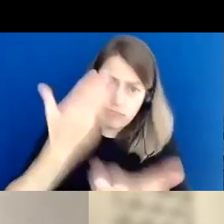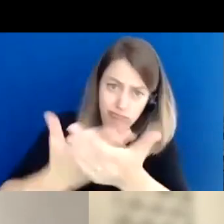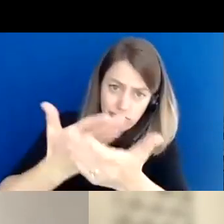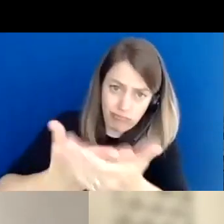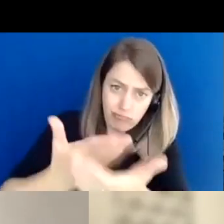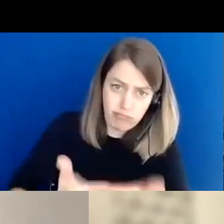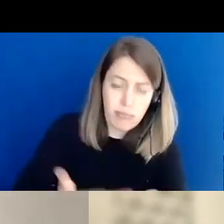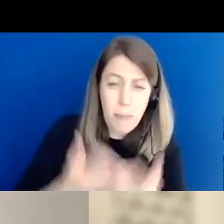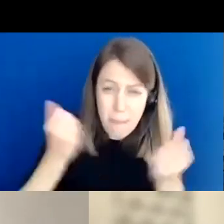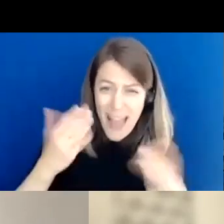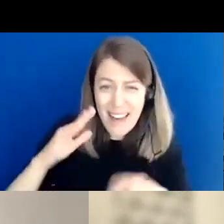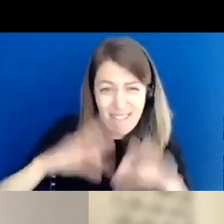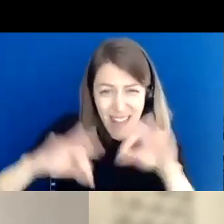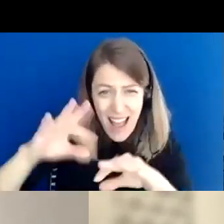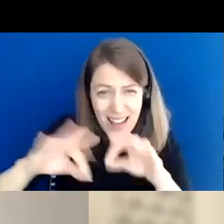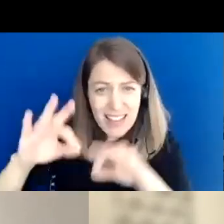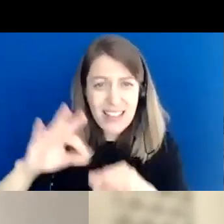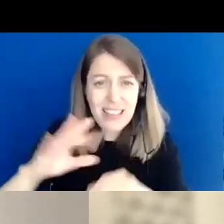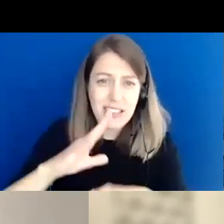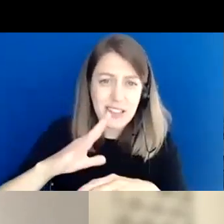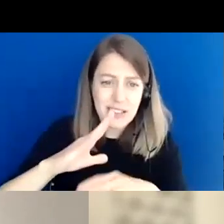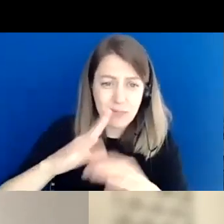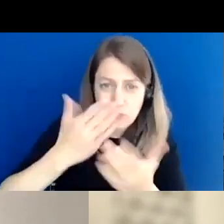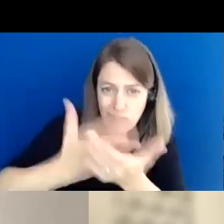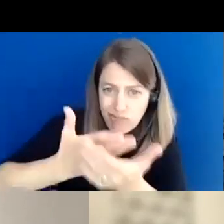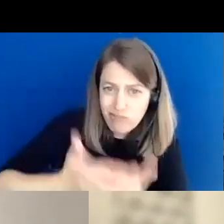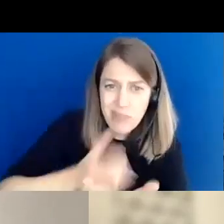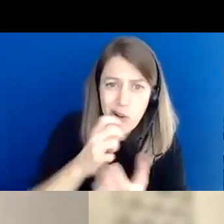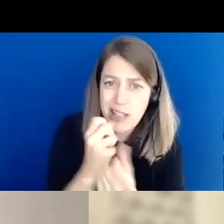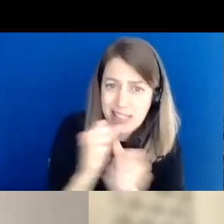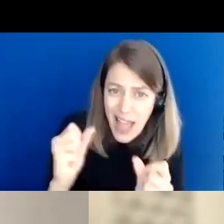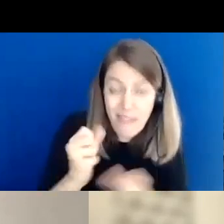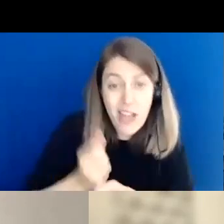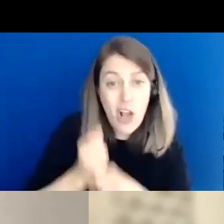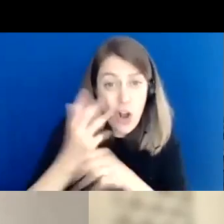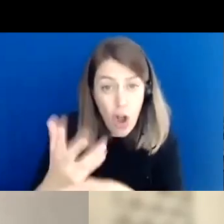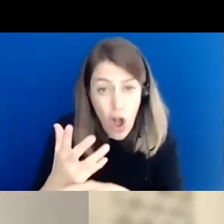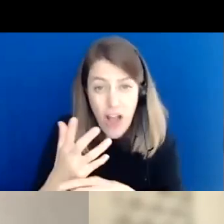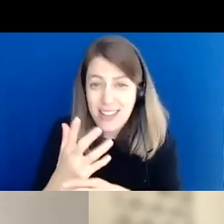that it was not safe that it caused all manner of harms.